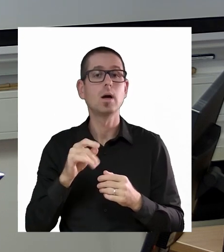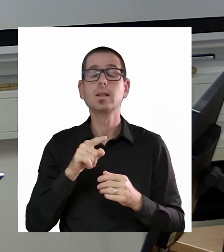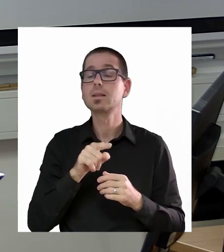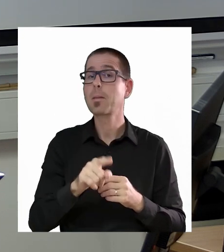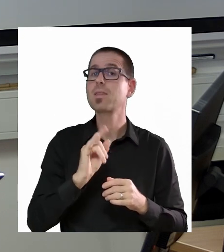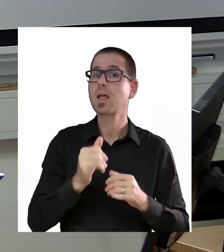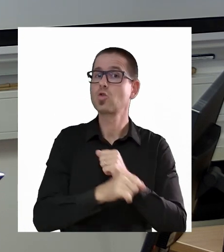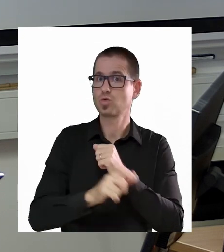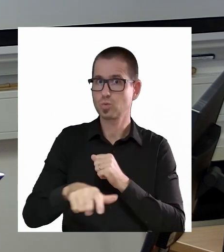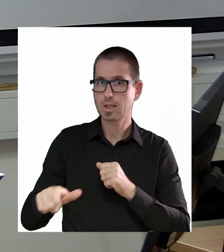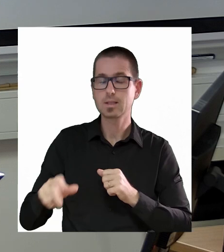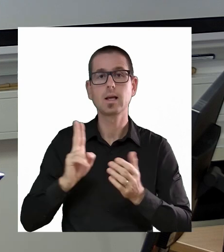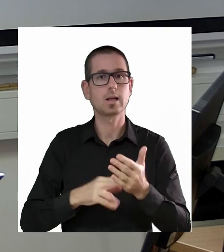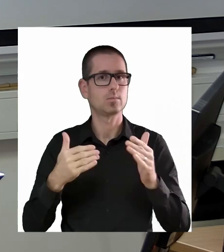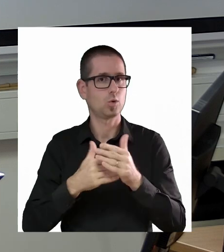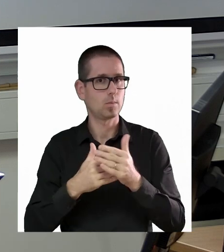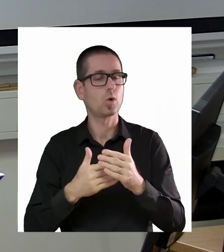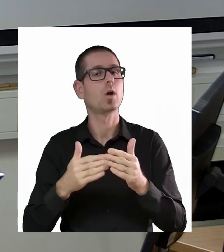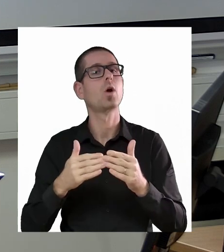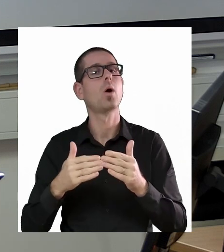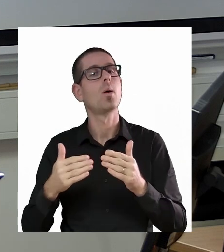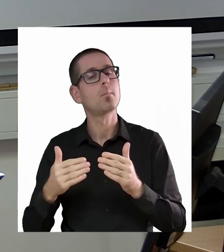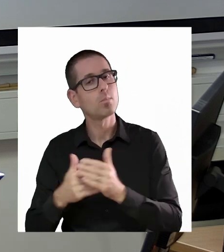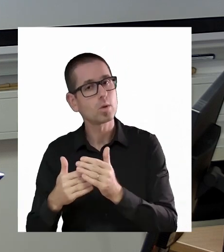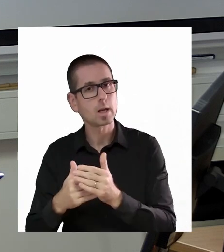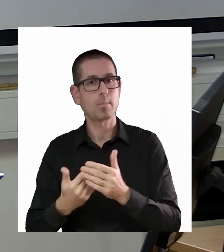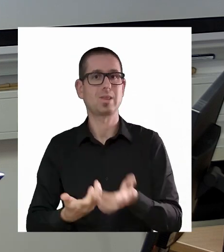to really meet the needs of the market in 2024.